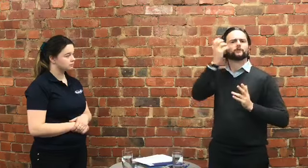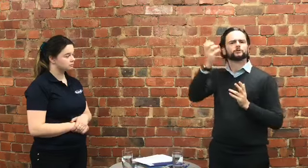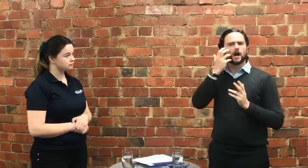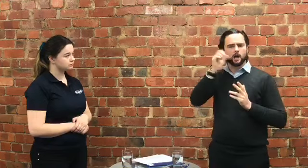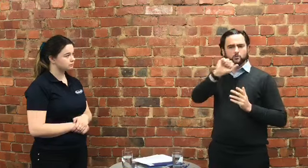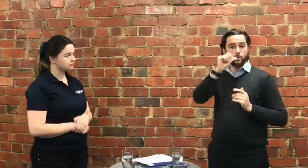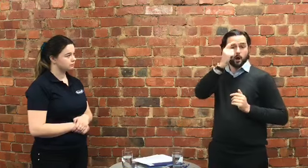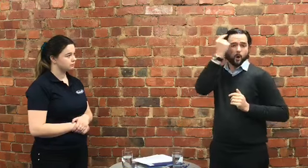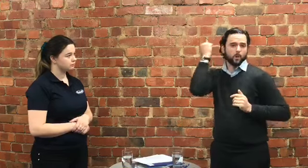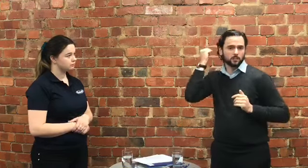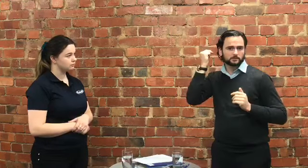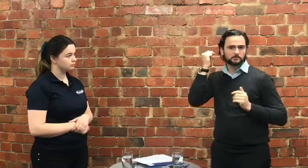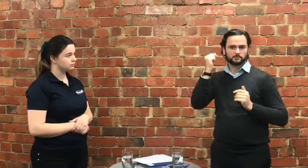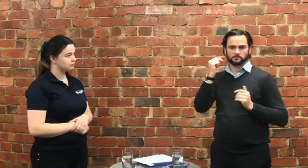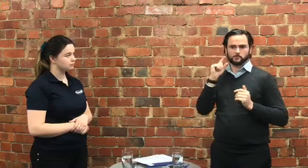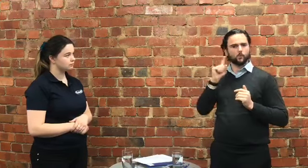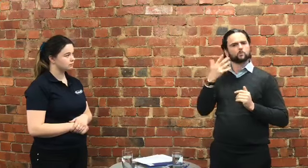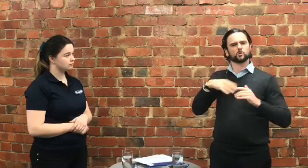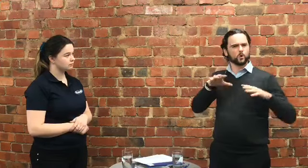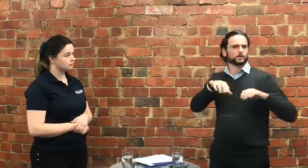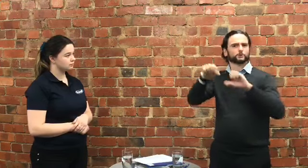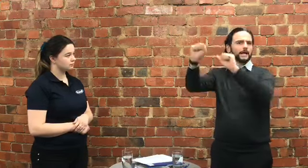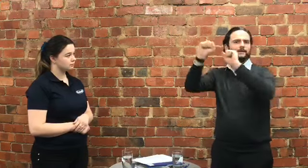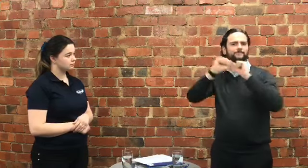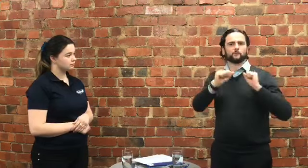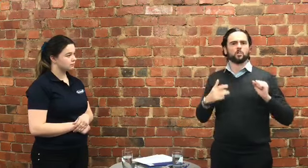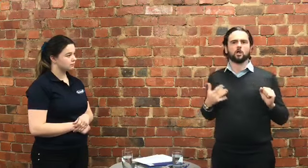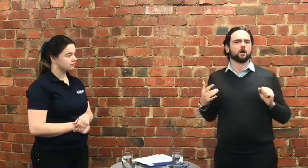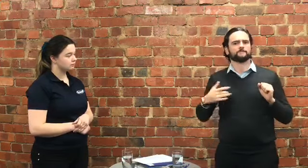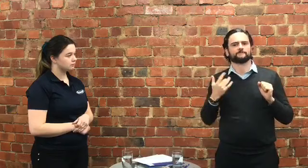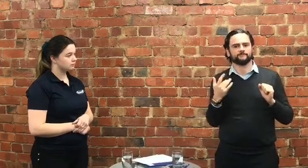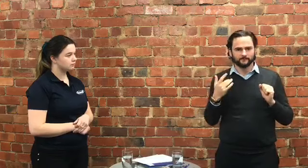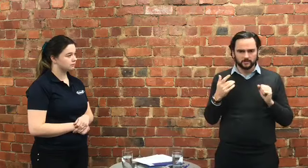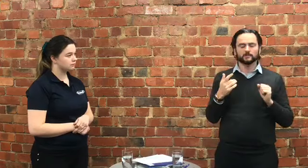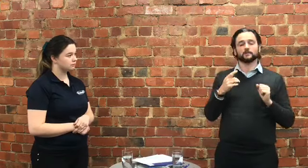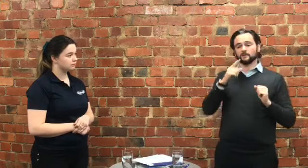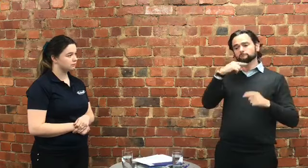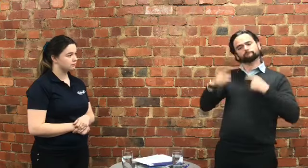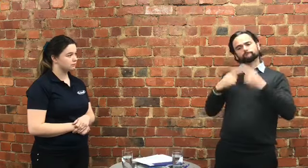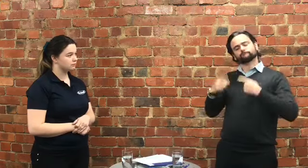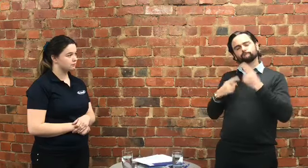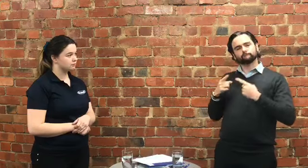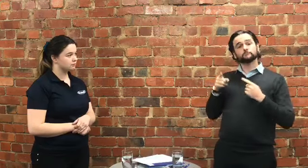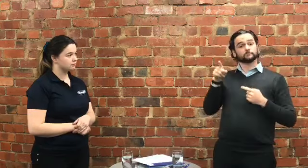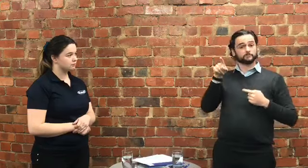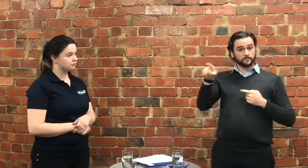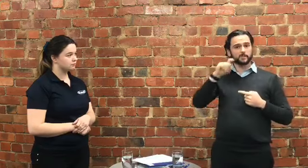And what aspirations you have, what goals you have, what you'd like to achieve in your life.